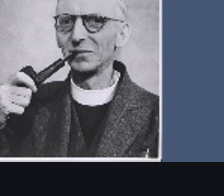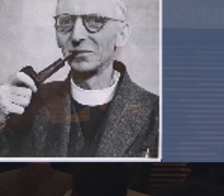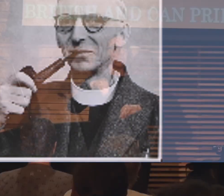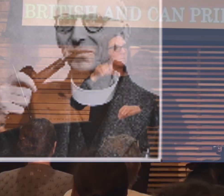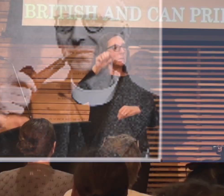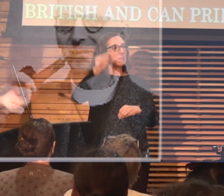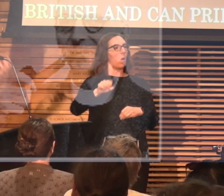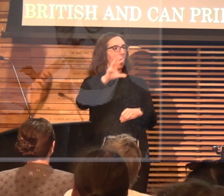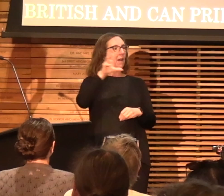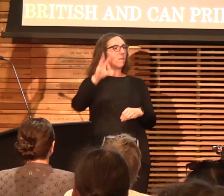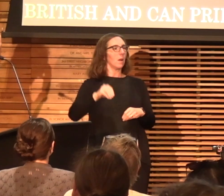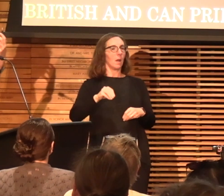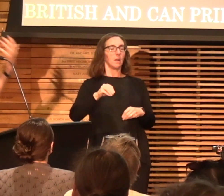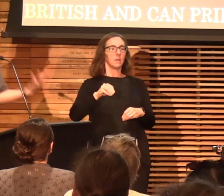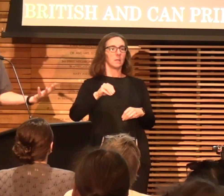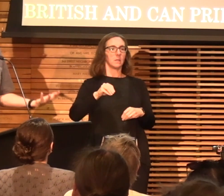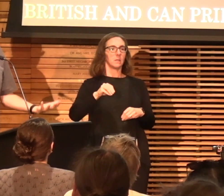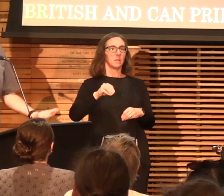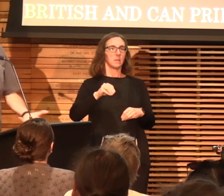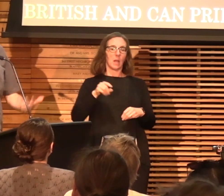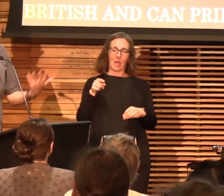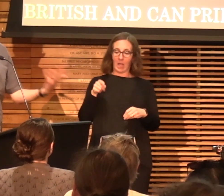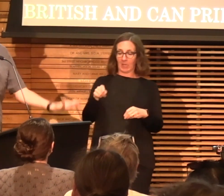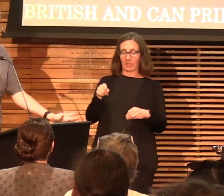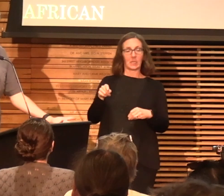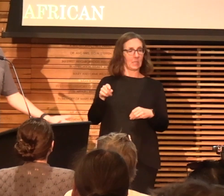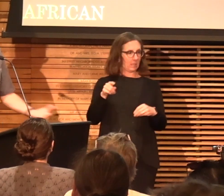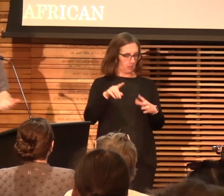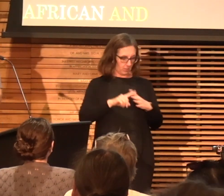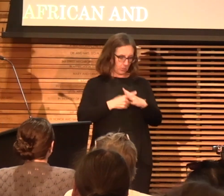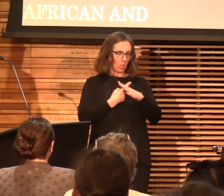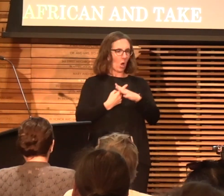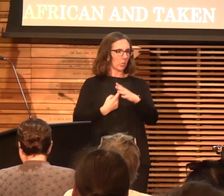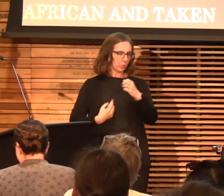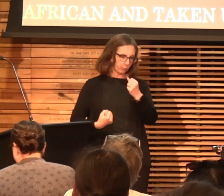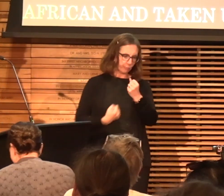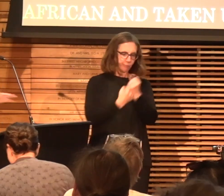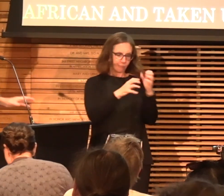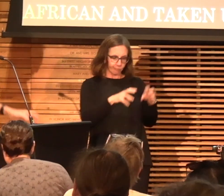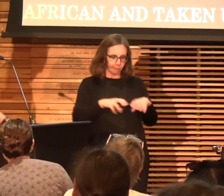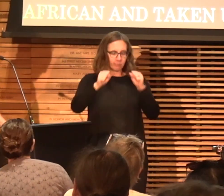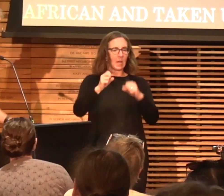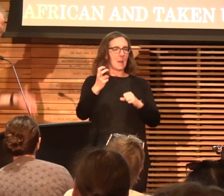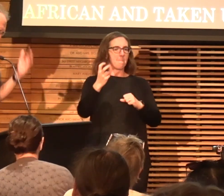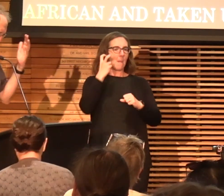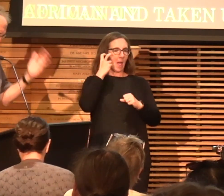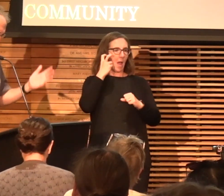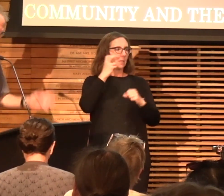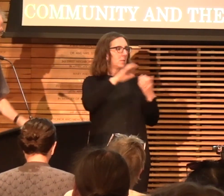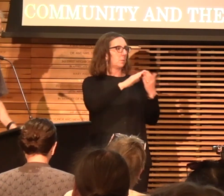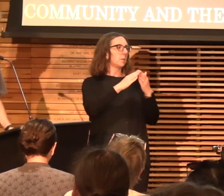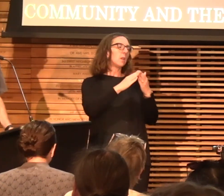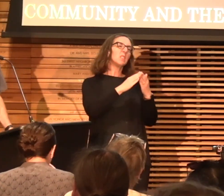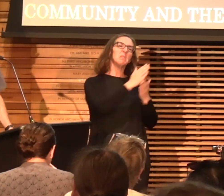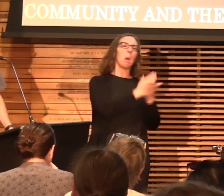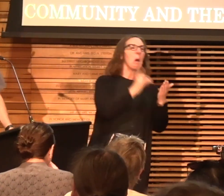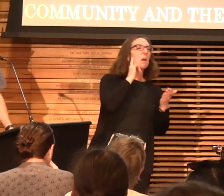and taken up the cause of the blind community and the deaf community, mostly the blind community. He's the chair or the president